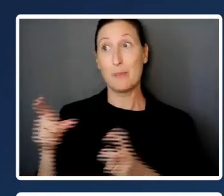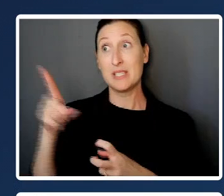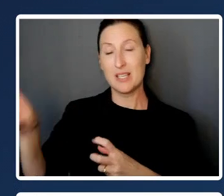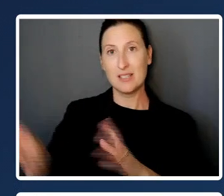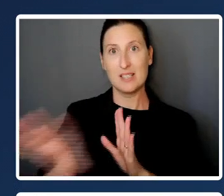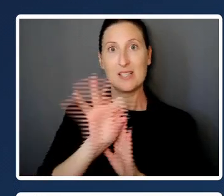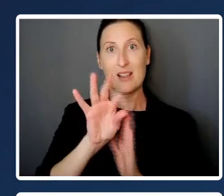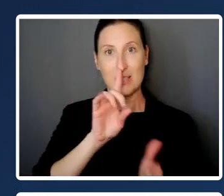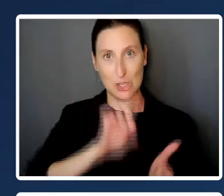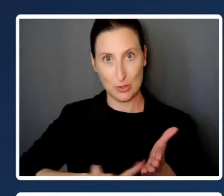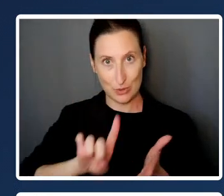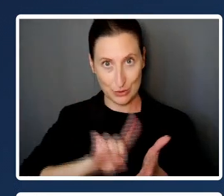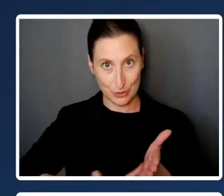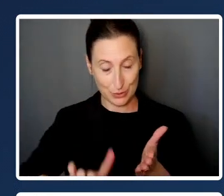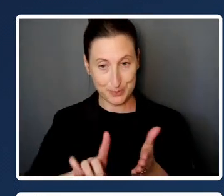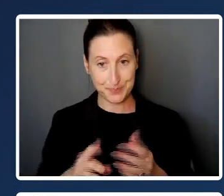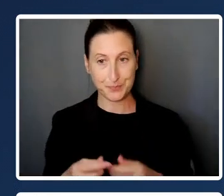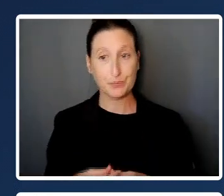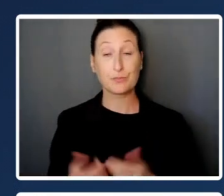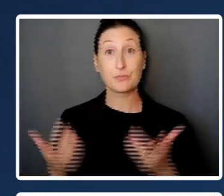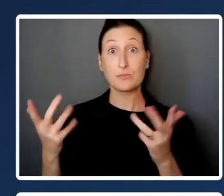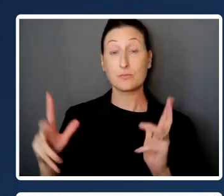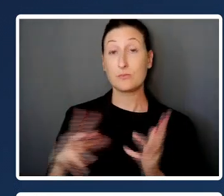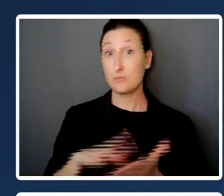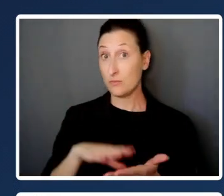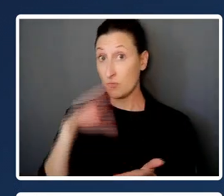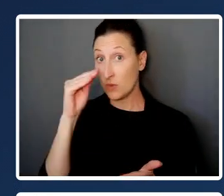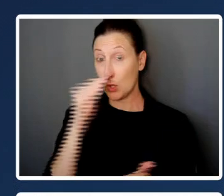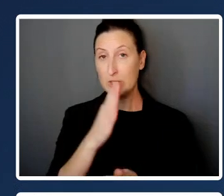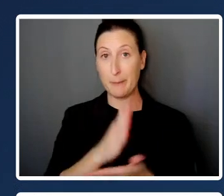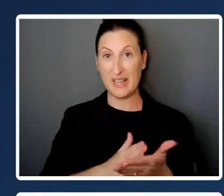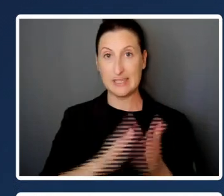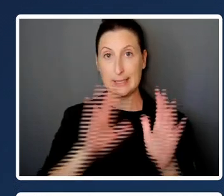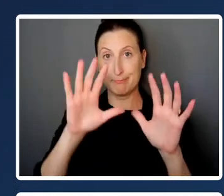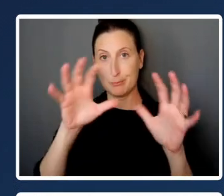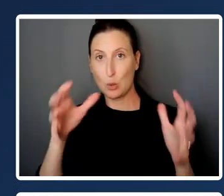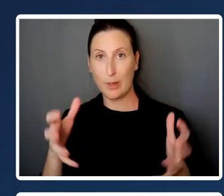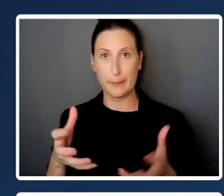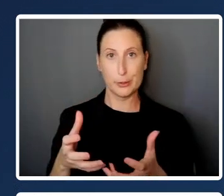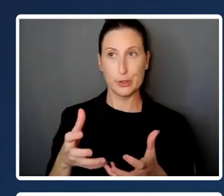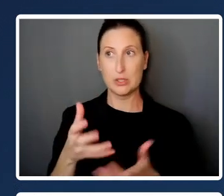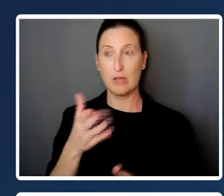And so, once they learned the basic parameters of what can go on a stamp,